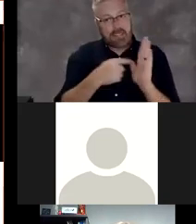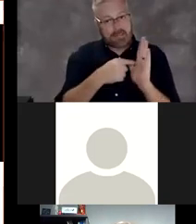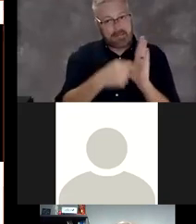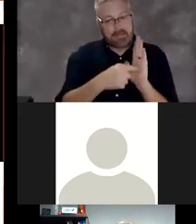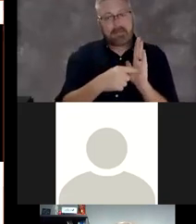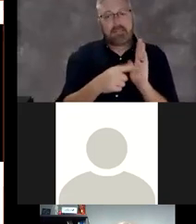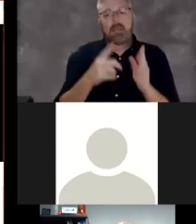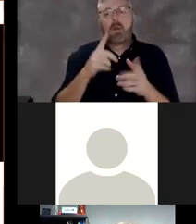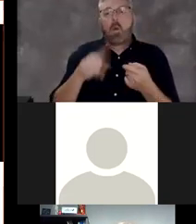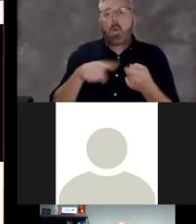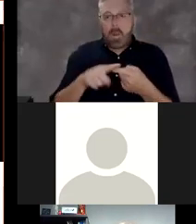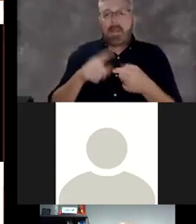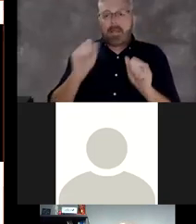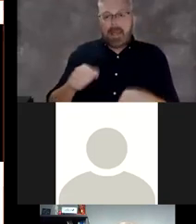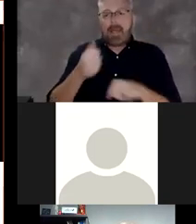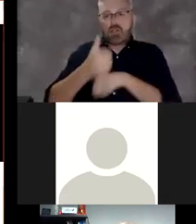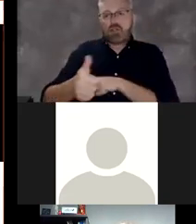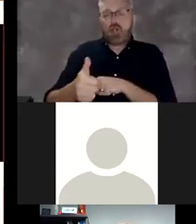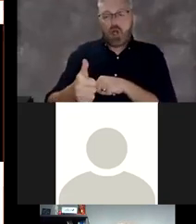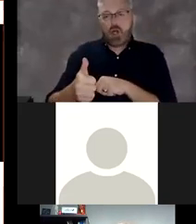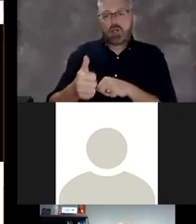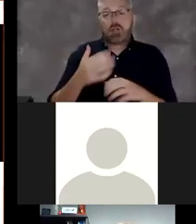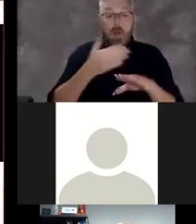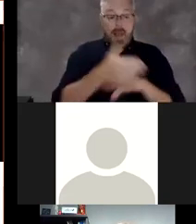BROUGHT. WHICH MEANS AFTER THE STATUTE OF